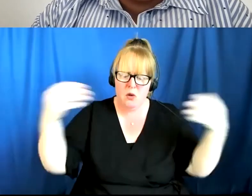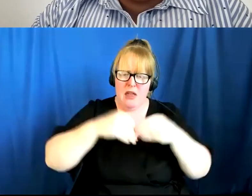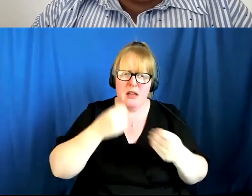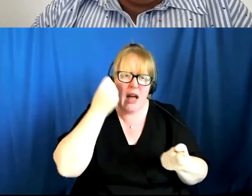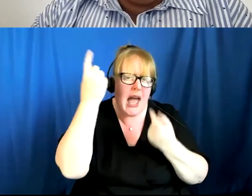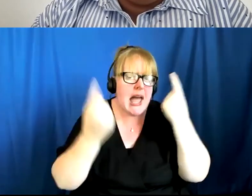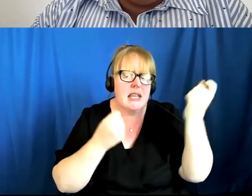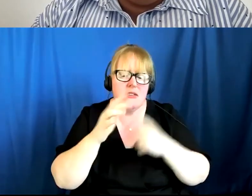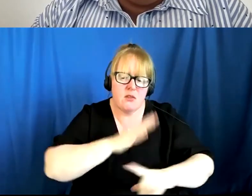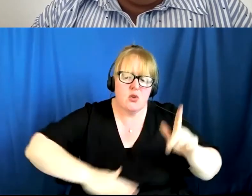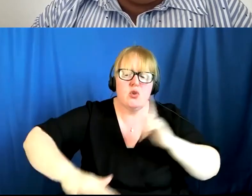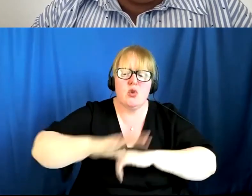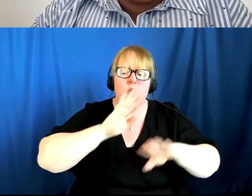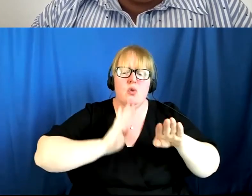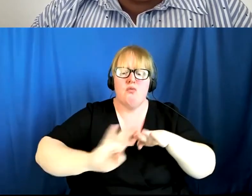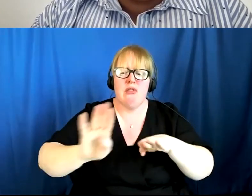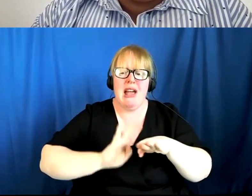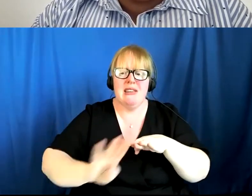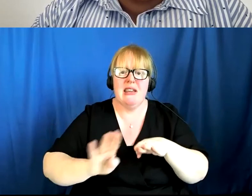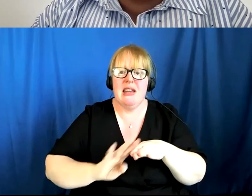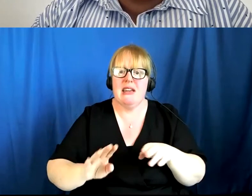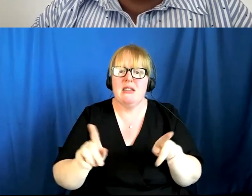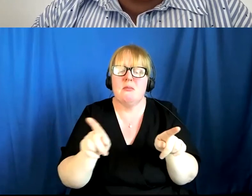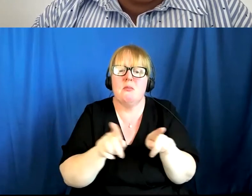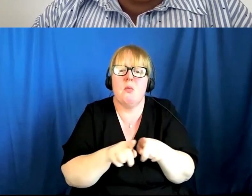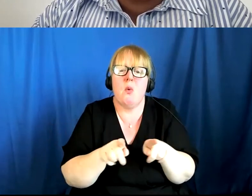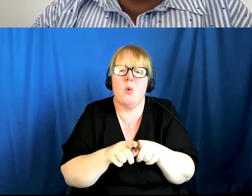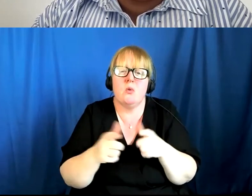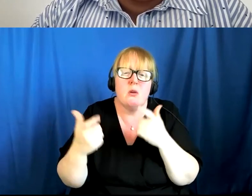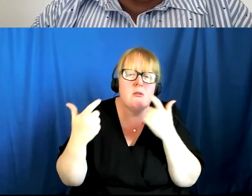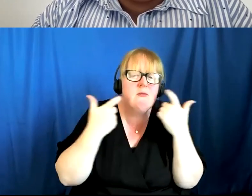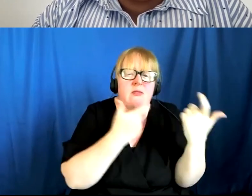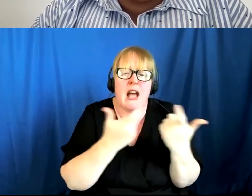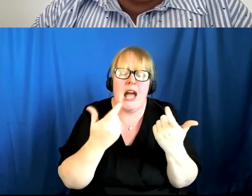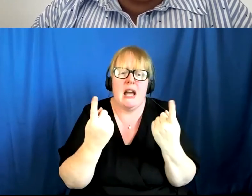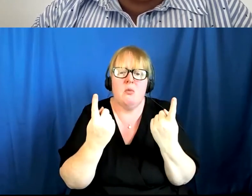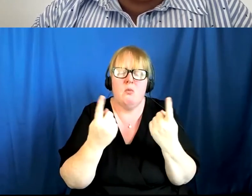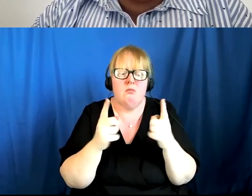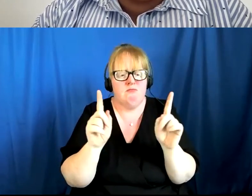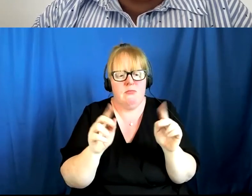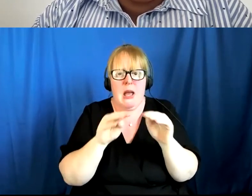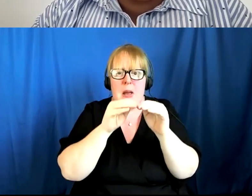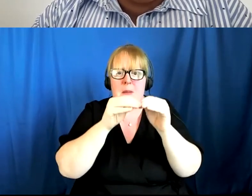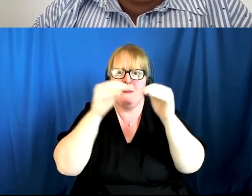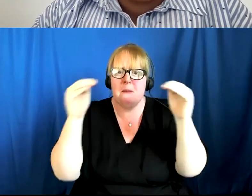what it takes to, to find a common platform to make change happen,